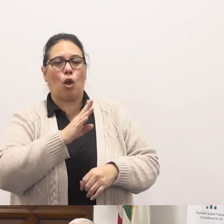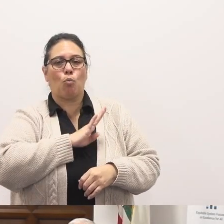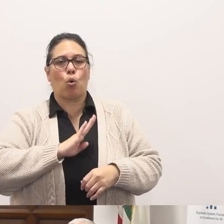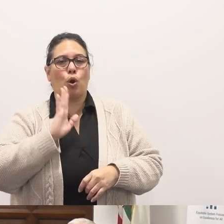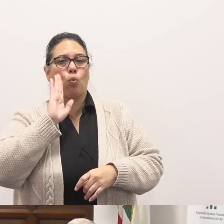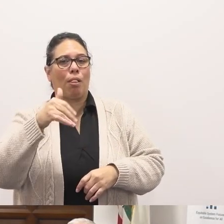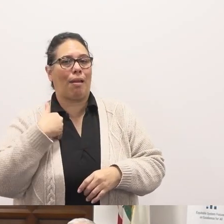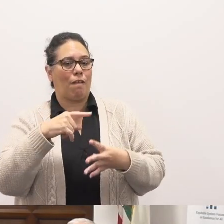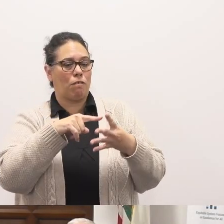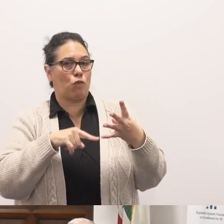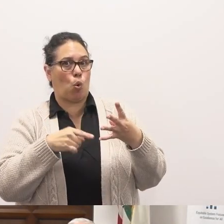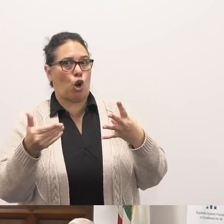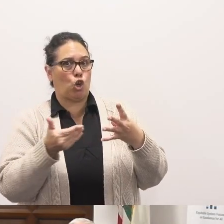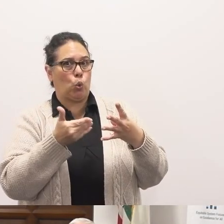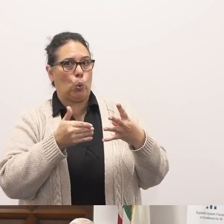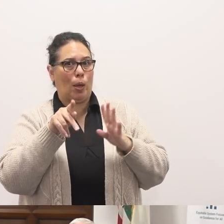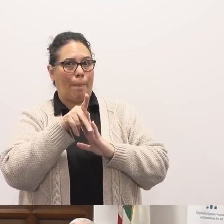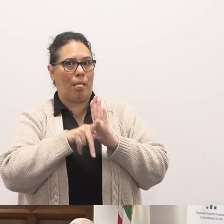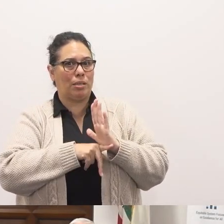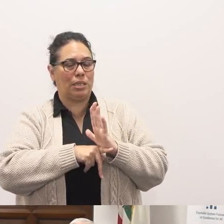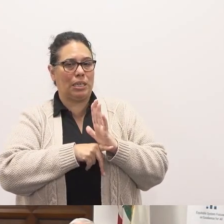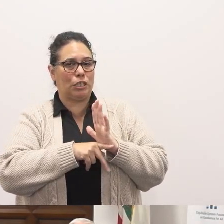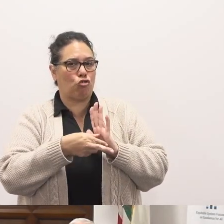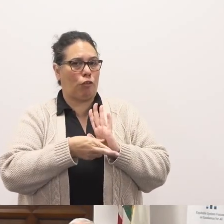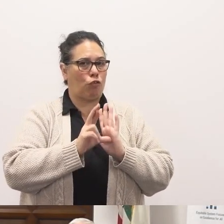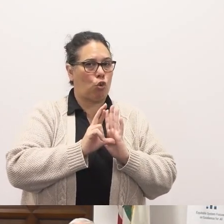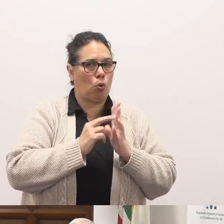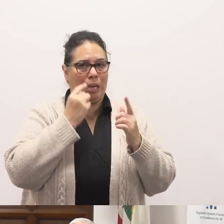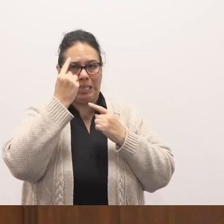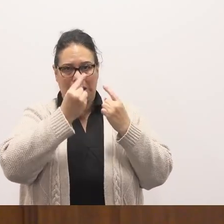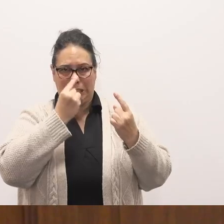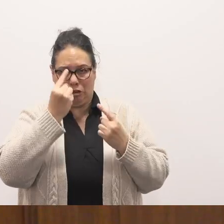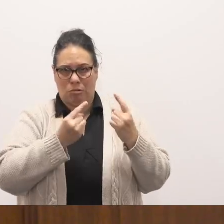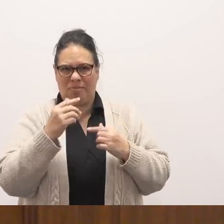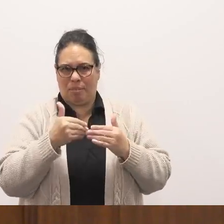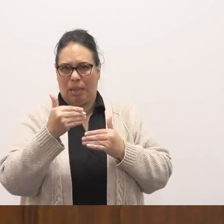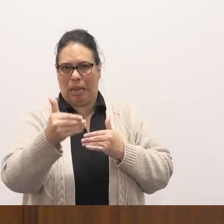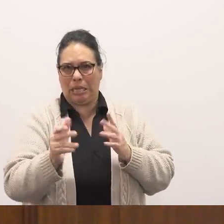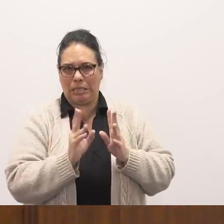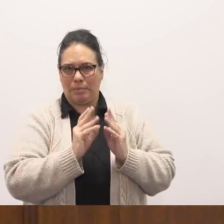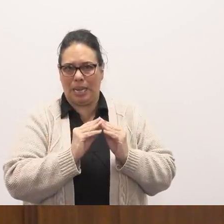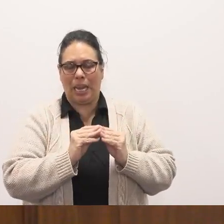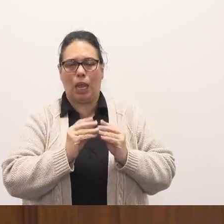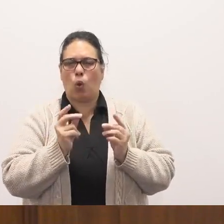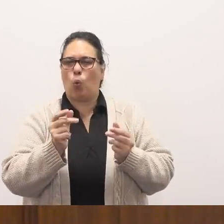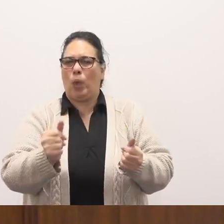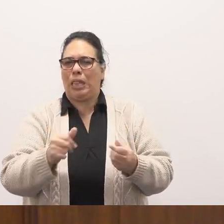and consider at our next Board Meeting. I'll quickly read off just to give us a heads up